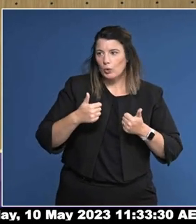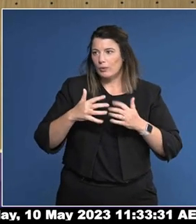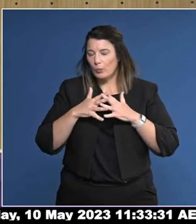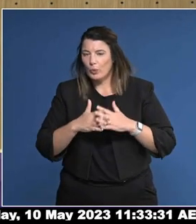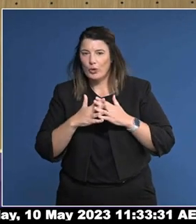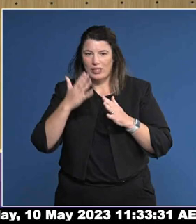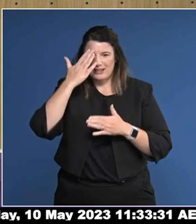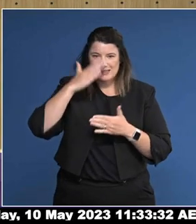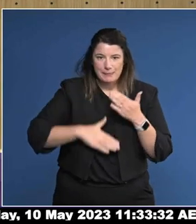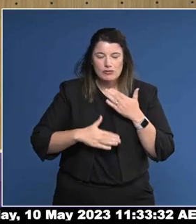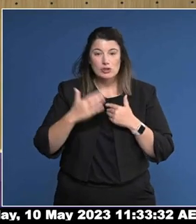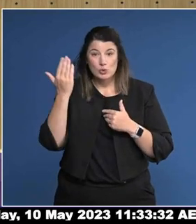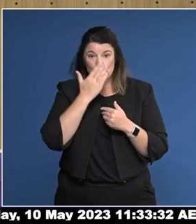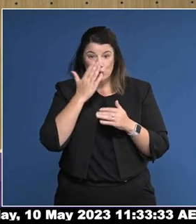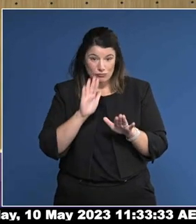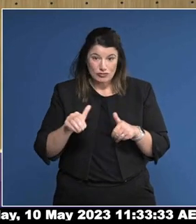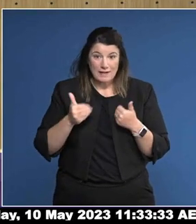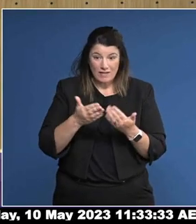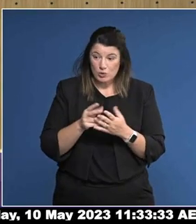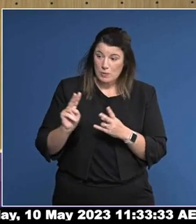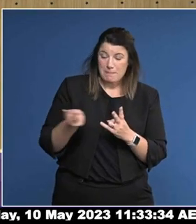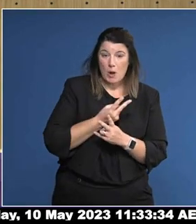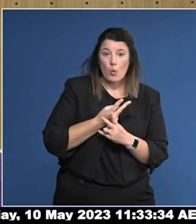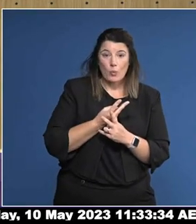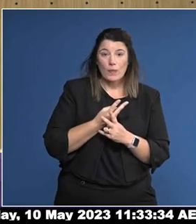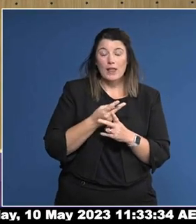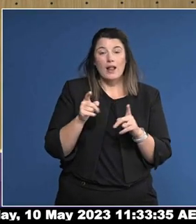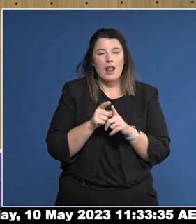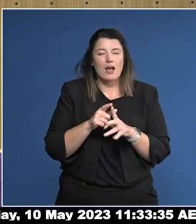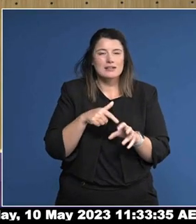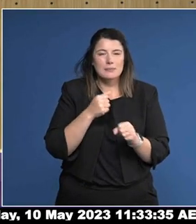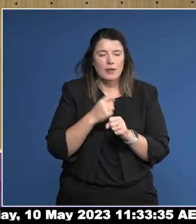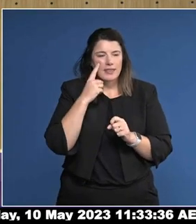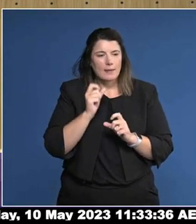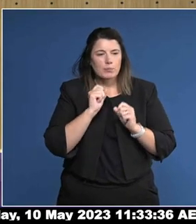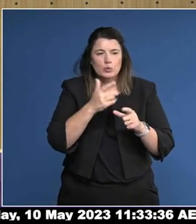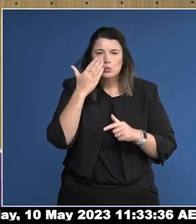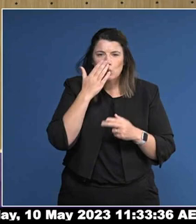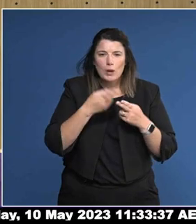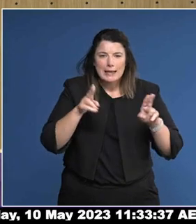schools provided to both boys, such as they attended school camps every year, went to the